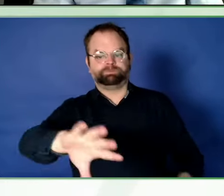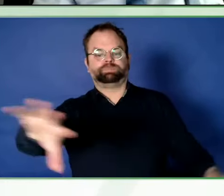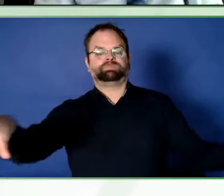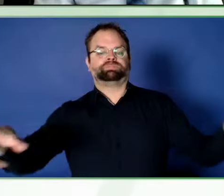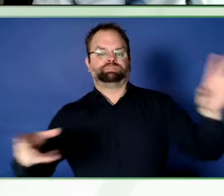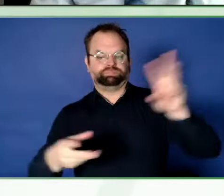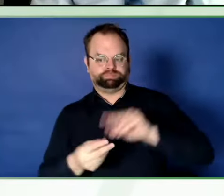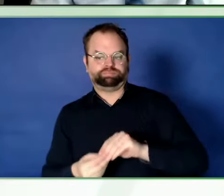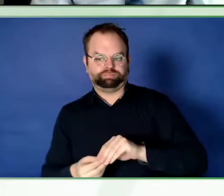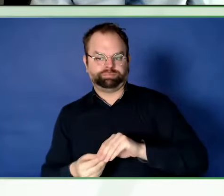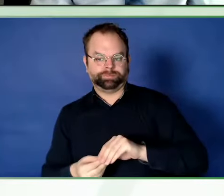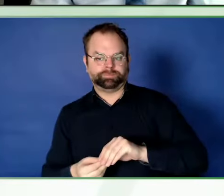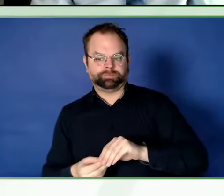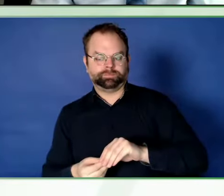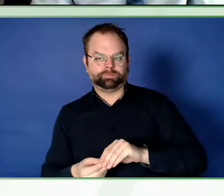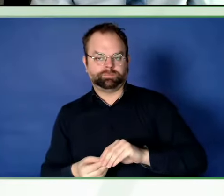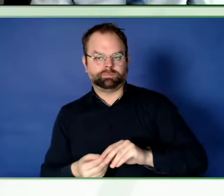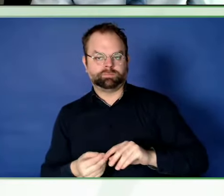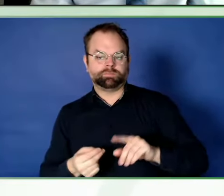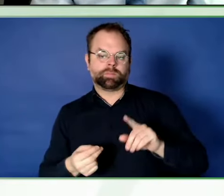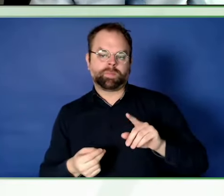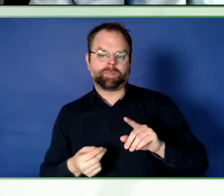that have been made accessible.